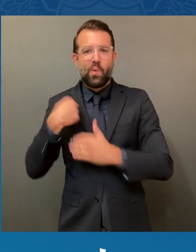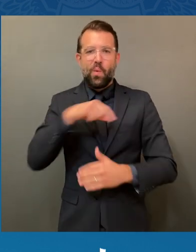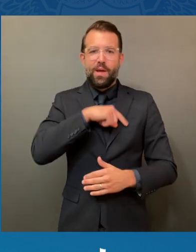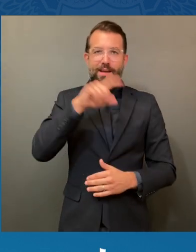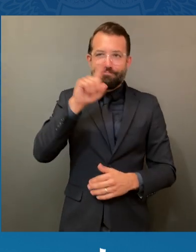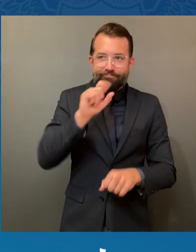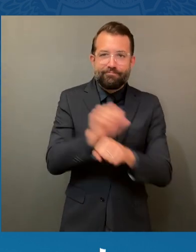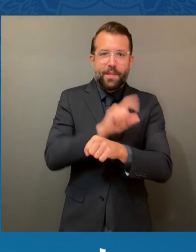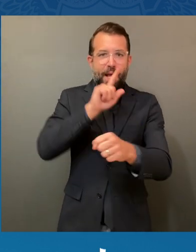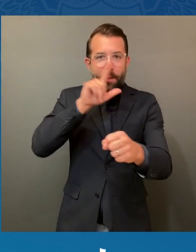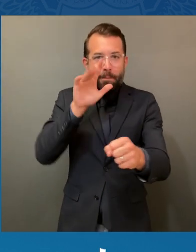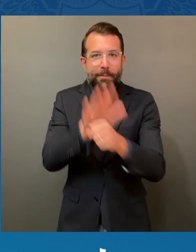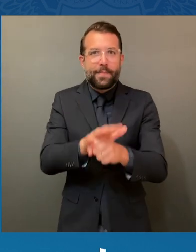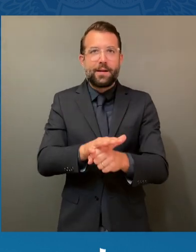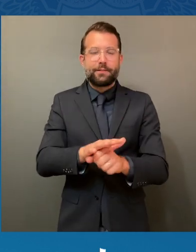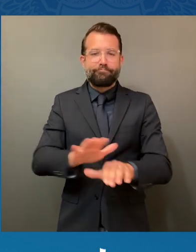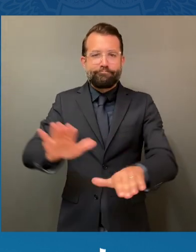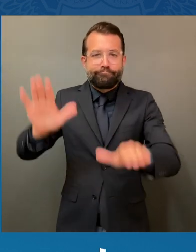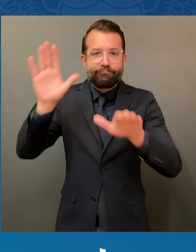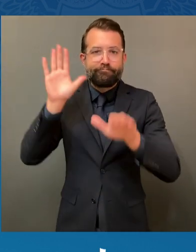to protect and defend our Constitution